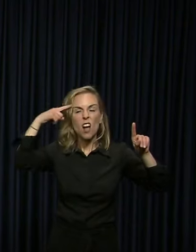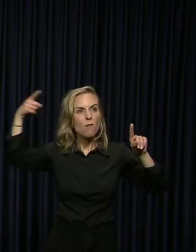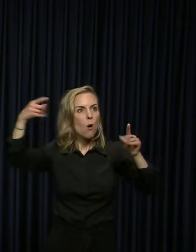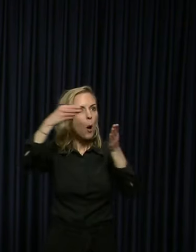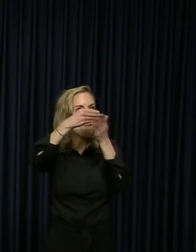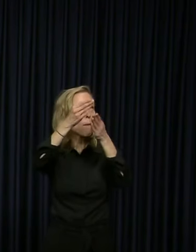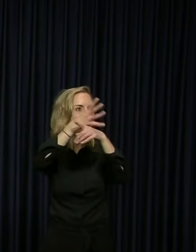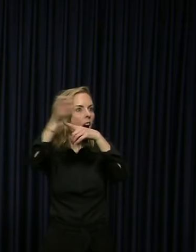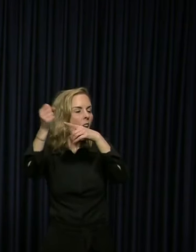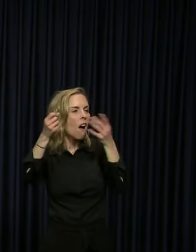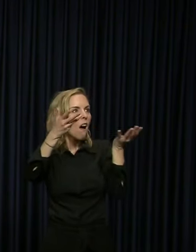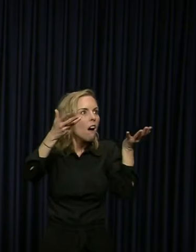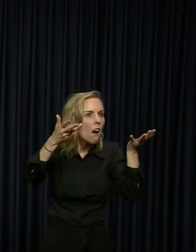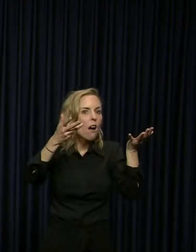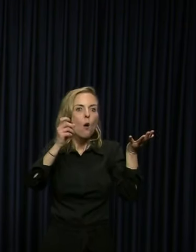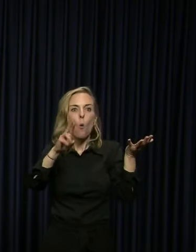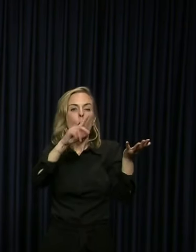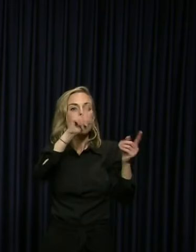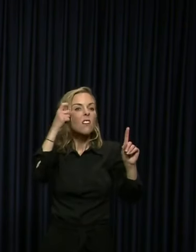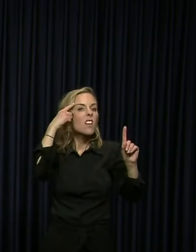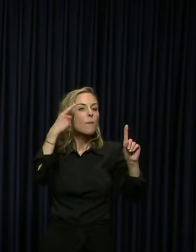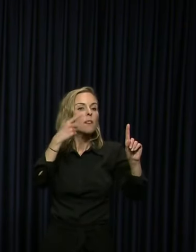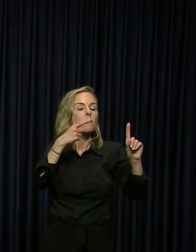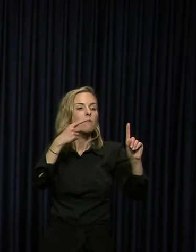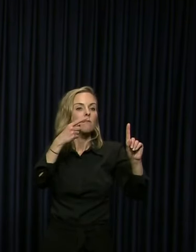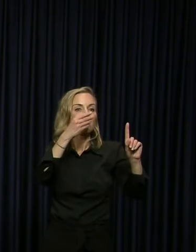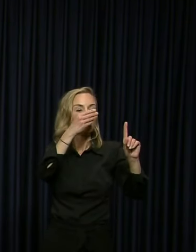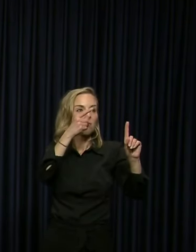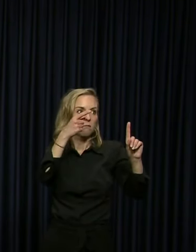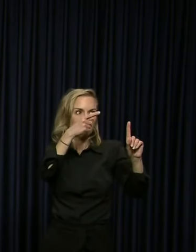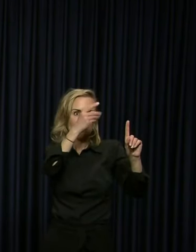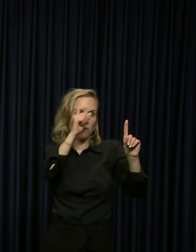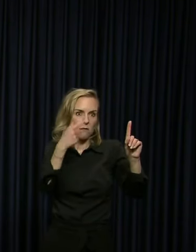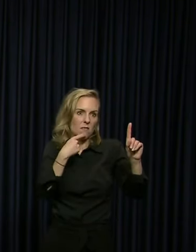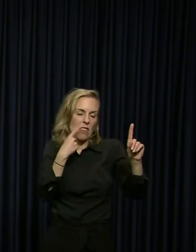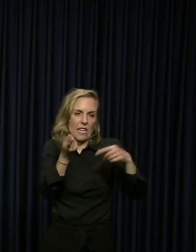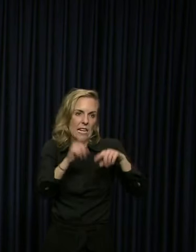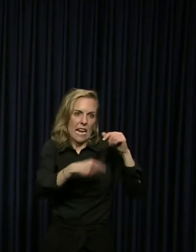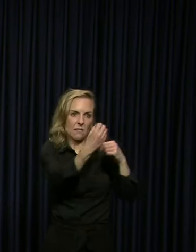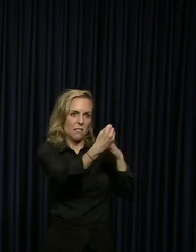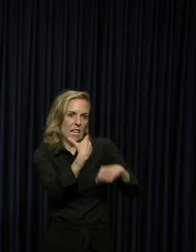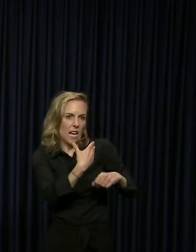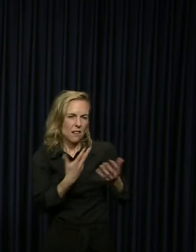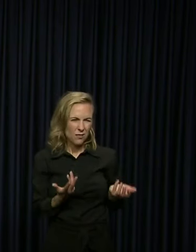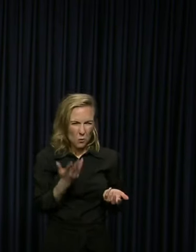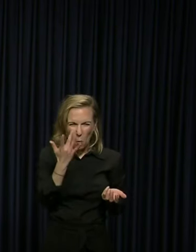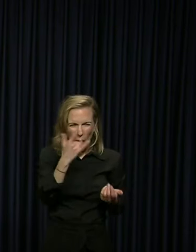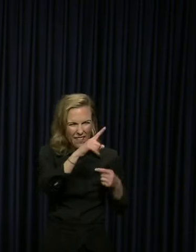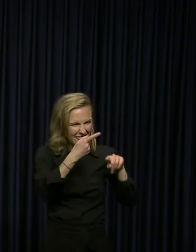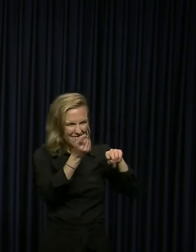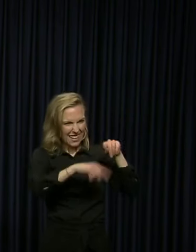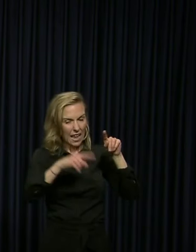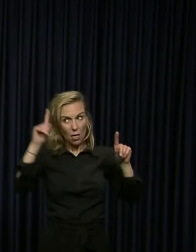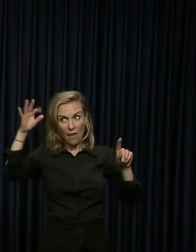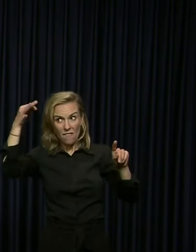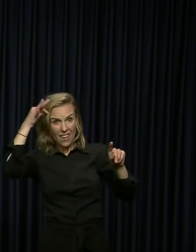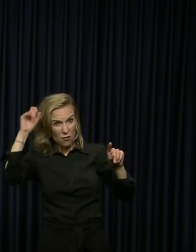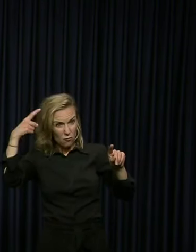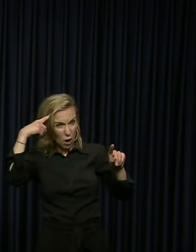THE CHALLENGE THAT WE HAVE IS THAT WE DON'T HAVE DIRECT PRODUCERS OF THIS IN KENTUCKY, SO WE HAVE TO GET IT IN.